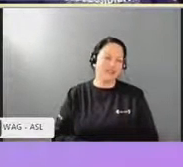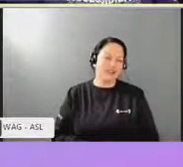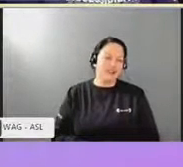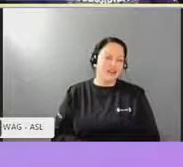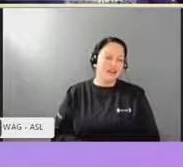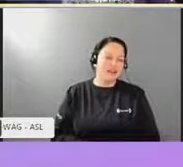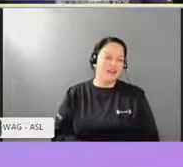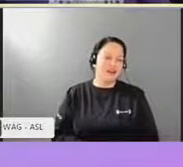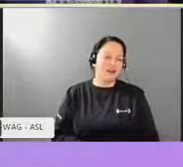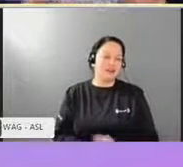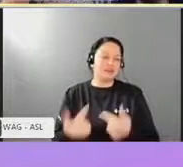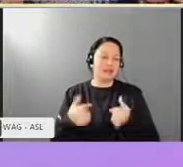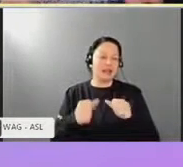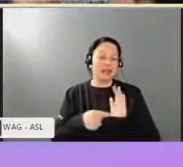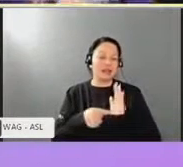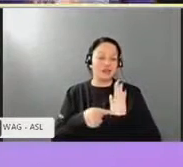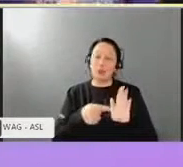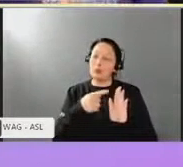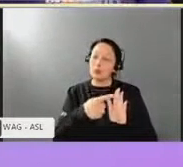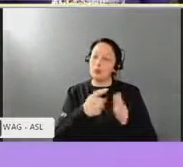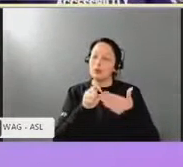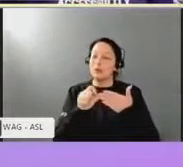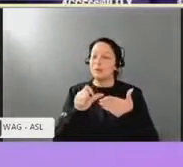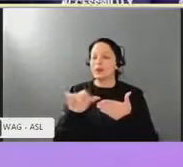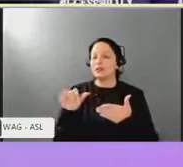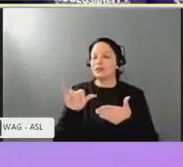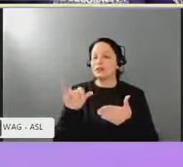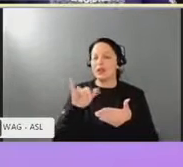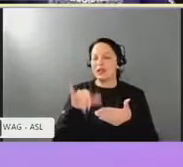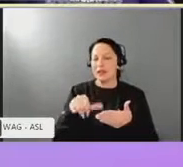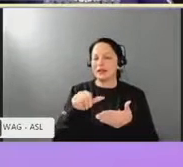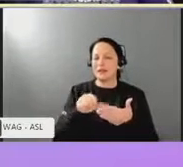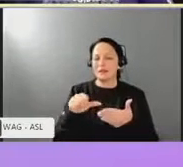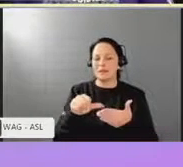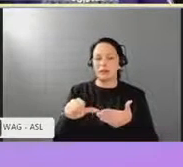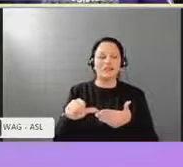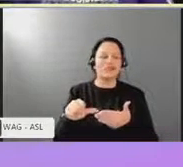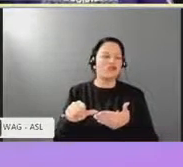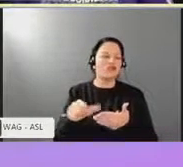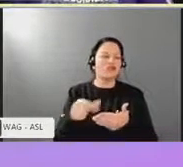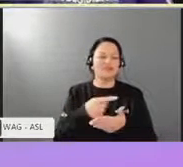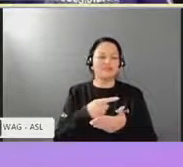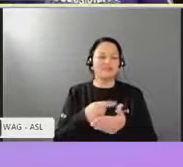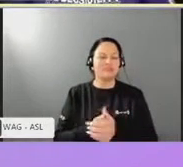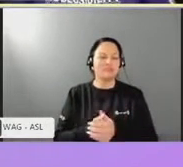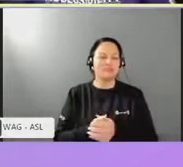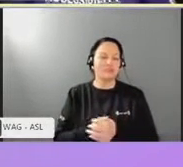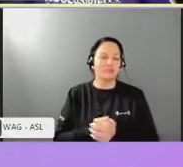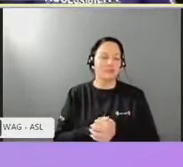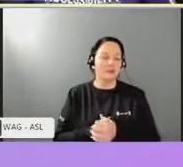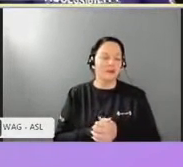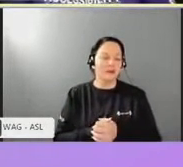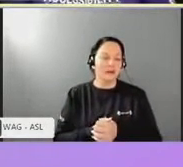do math. That's another one of my challenges in general. Let's just move to this page here. Let me just show you